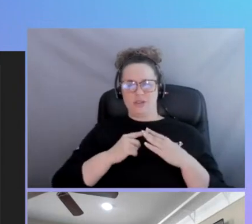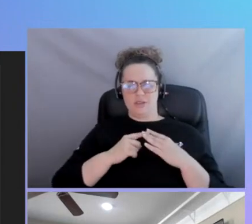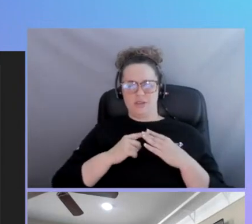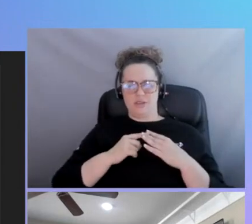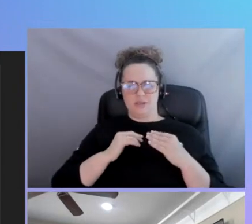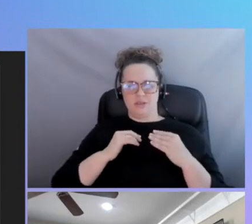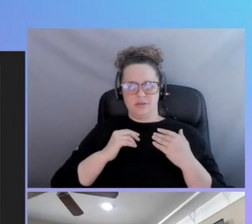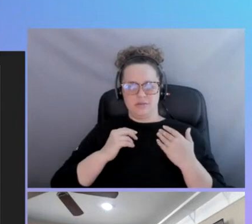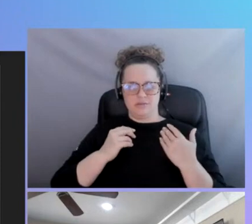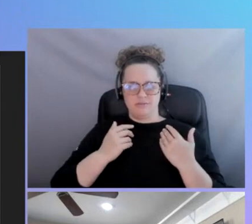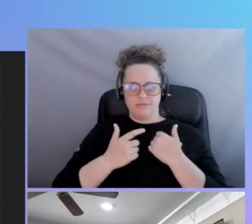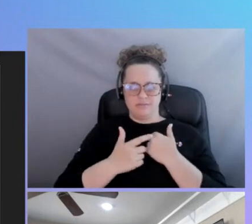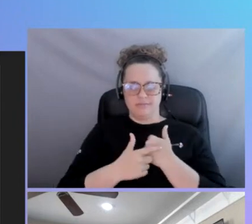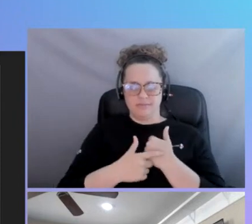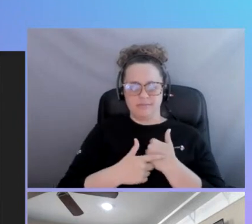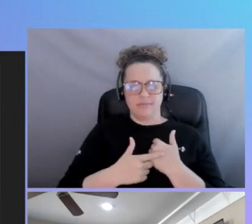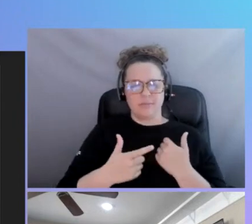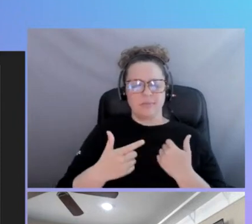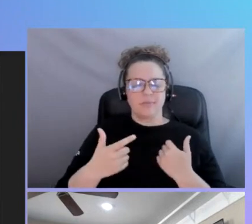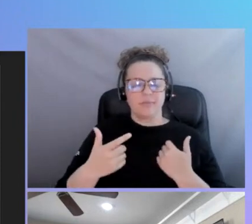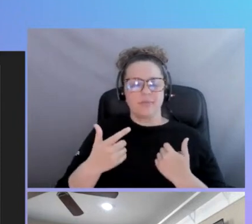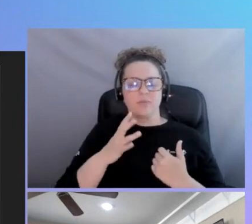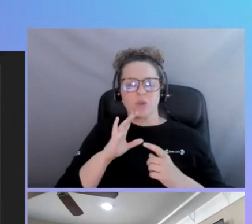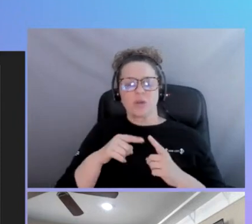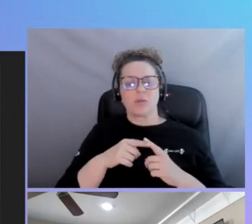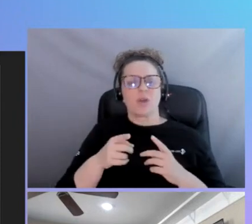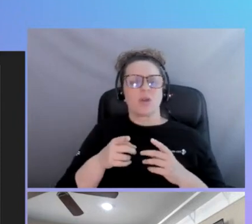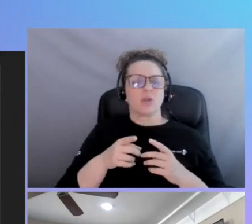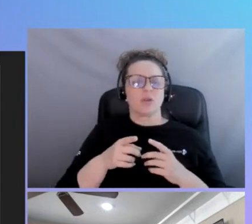we kind of talked about, uh, roadblock, uh, having a sponsor,